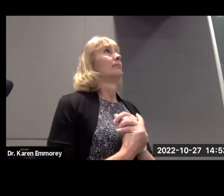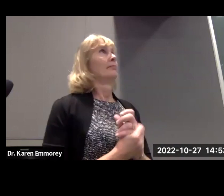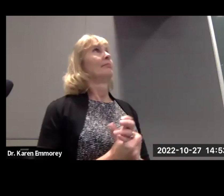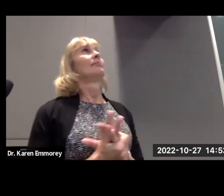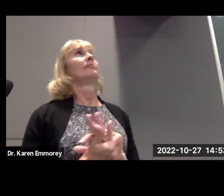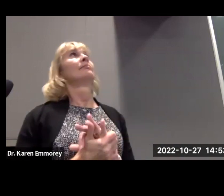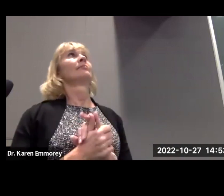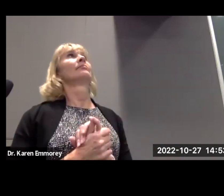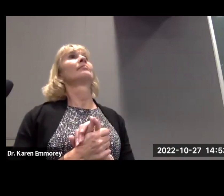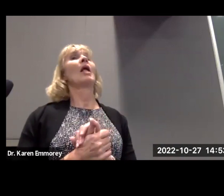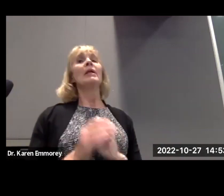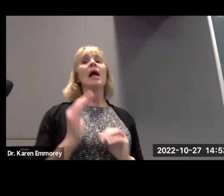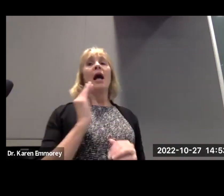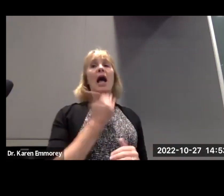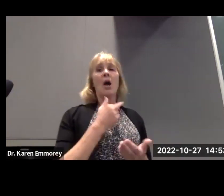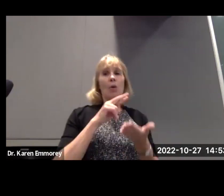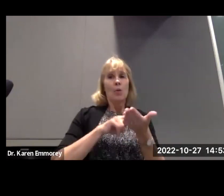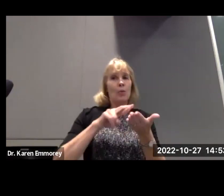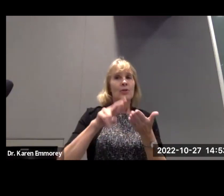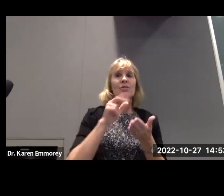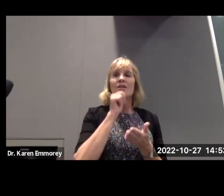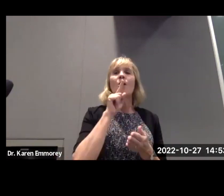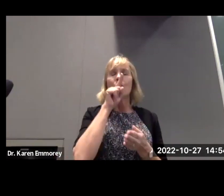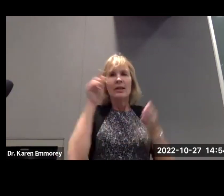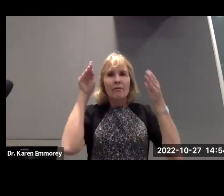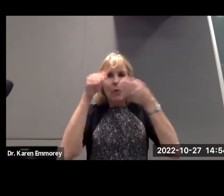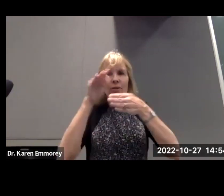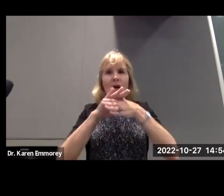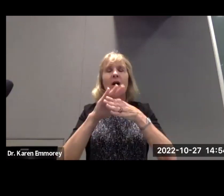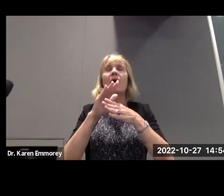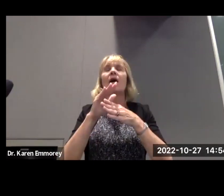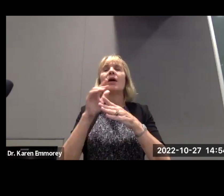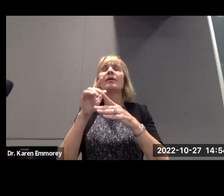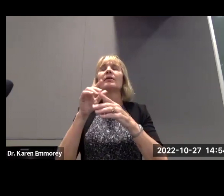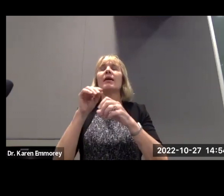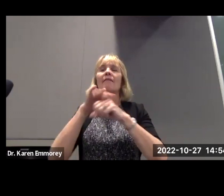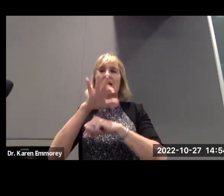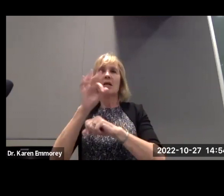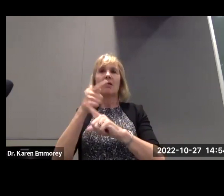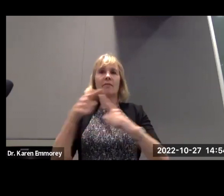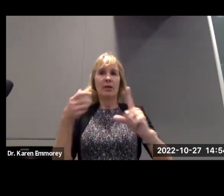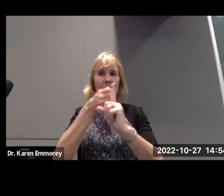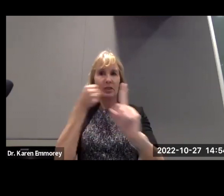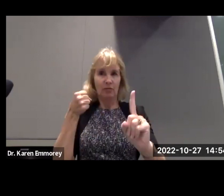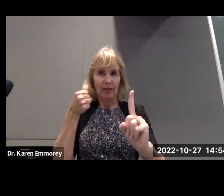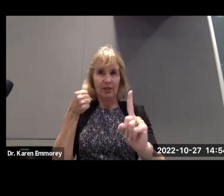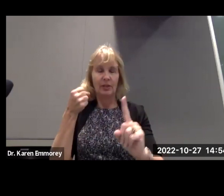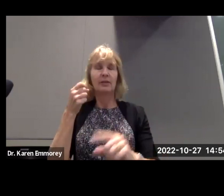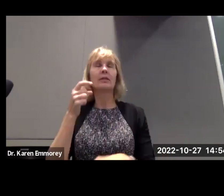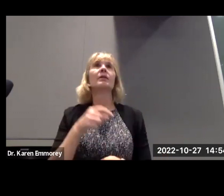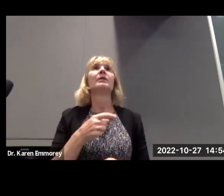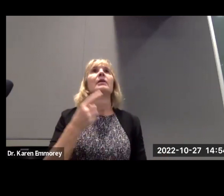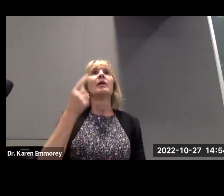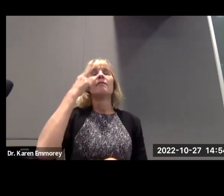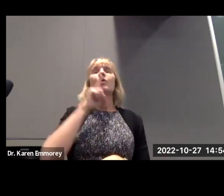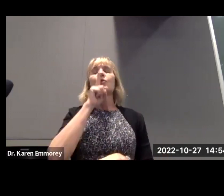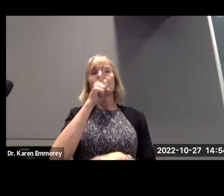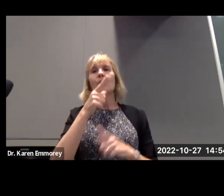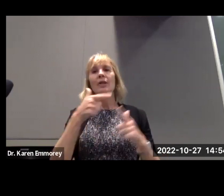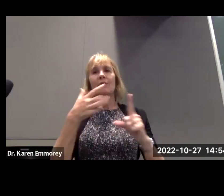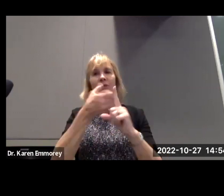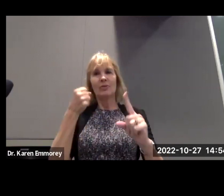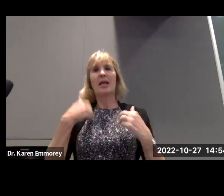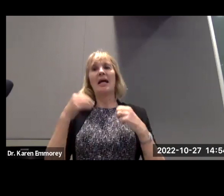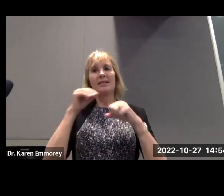for sure language information has, because it has the backs on English as well, but exactly what in particular it